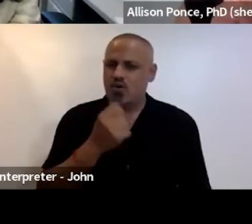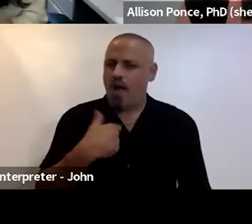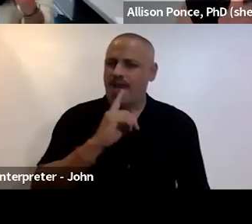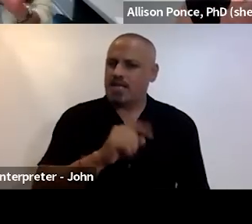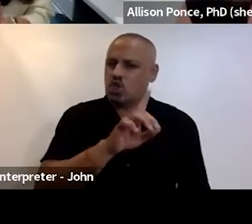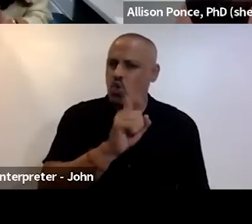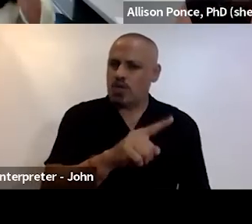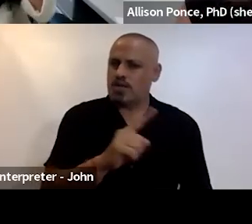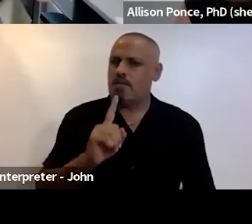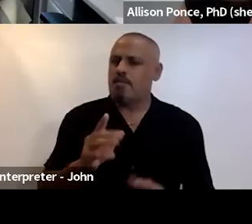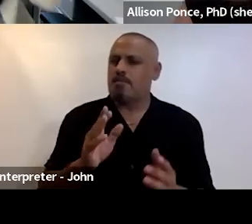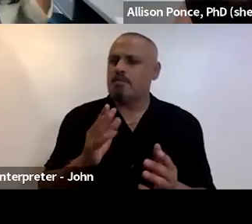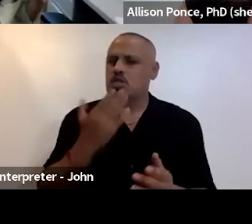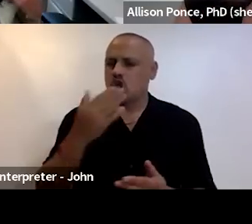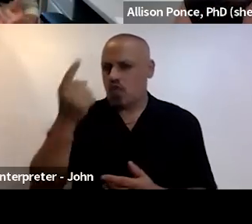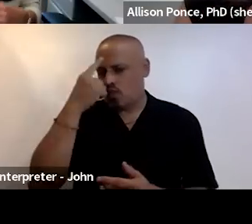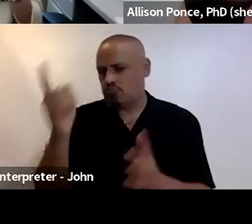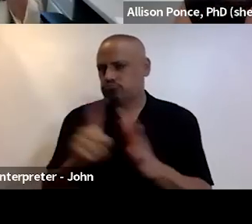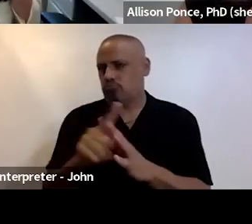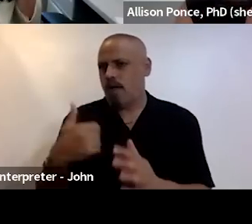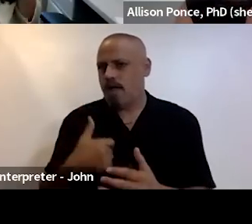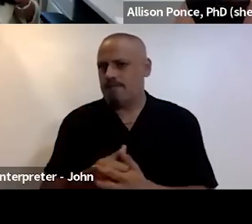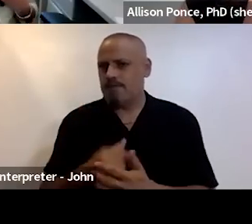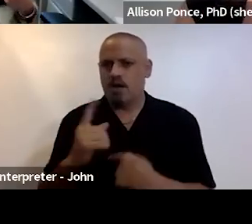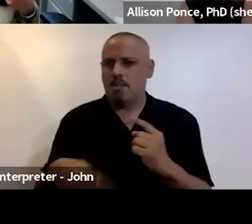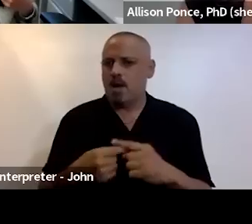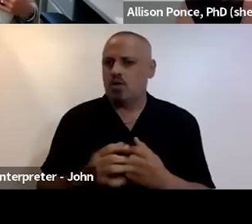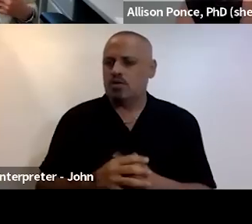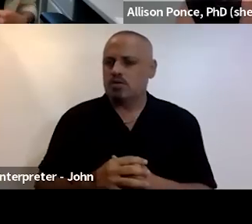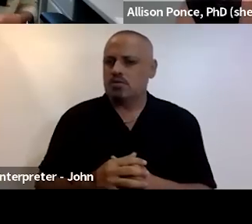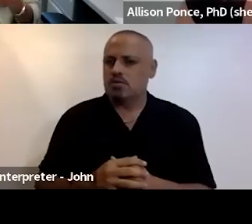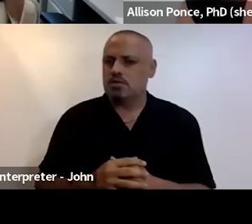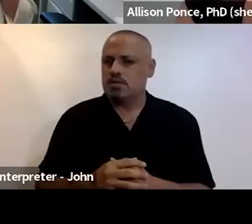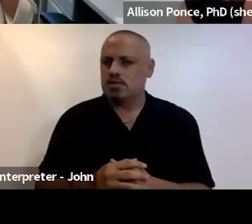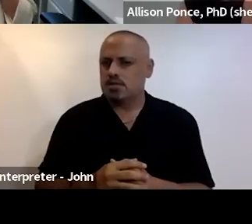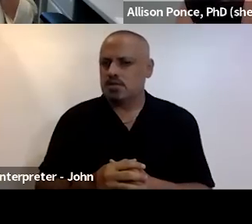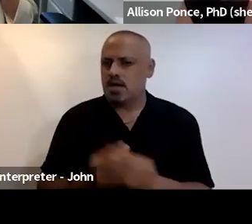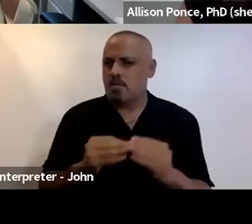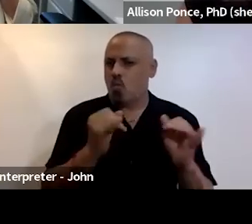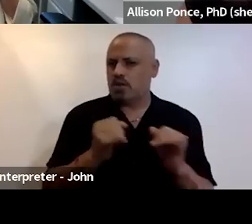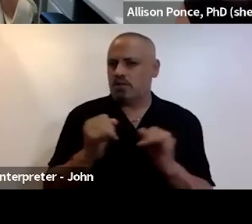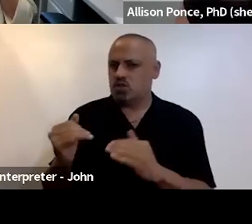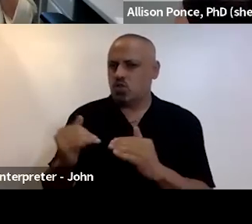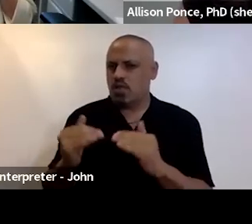but I have a related thought, which is about it's a more individual level intervention,